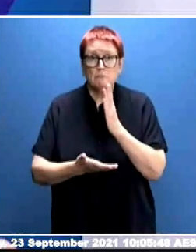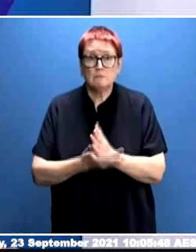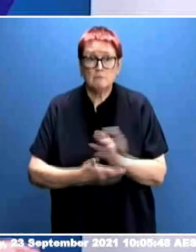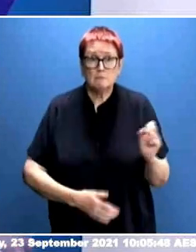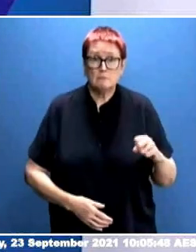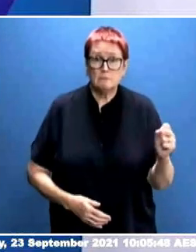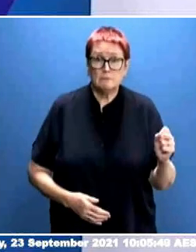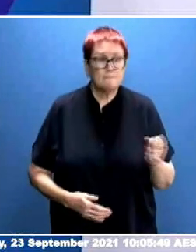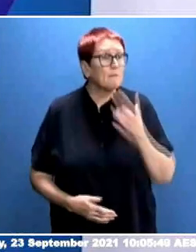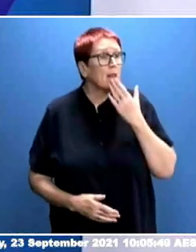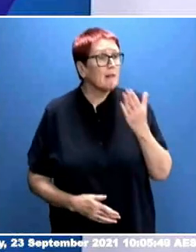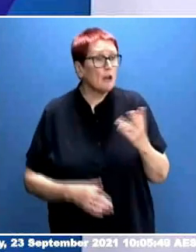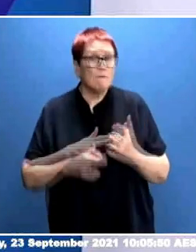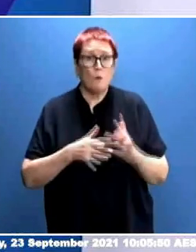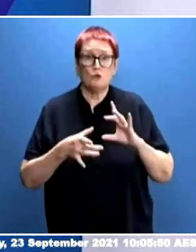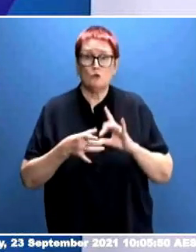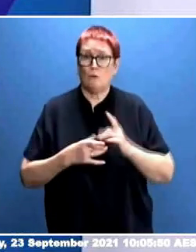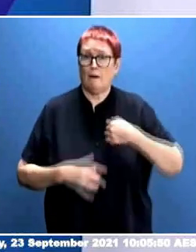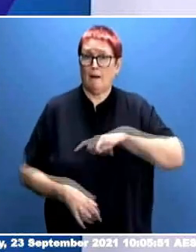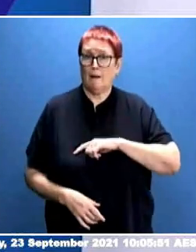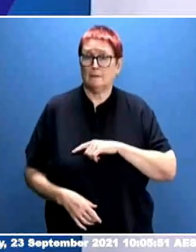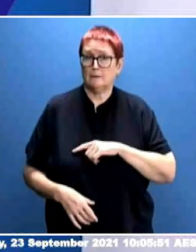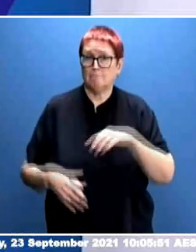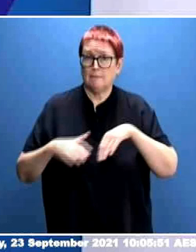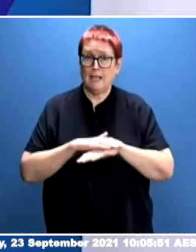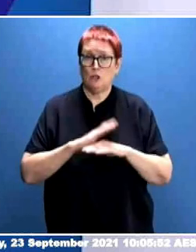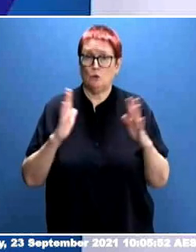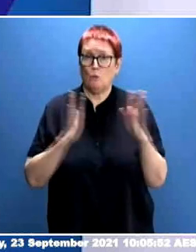Dr Thompson, thank you very much for coming to the Royal Commission to give evidence.